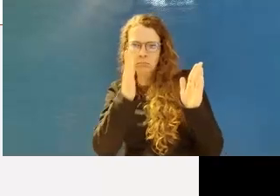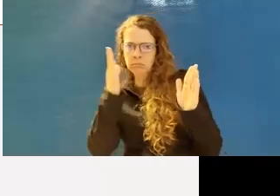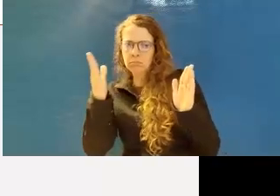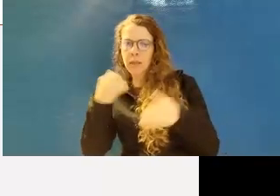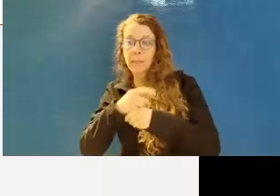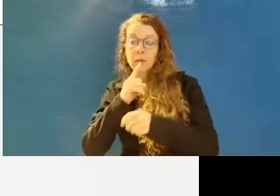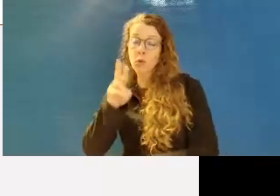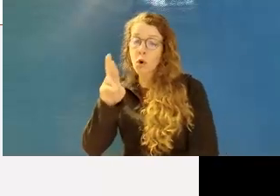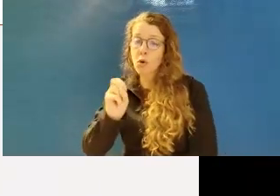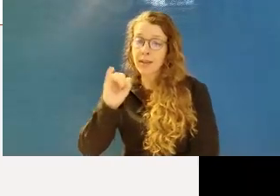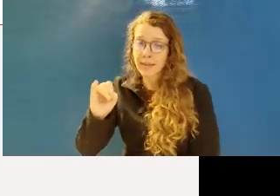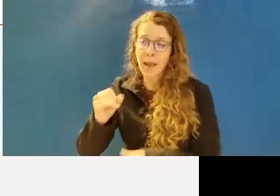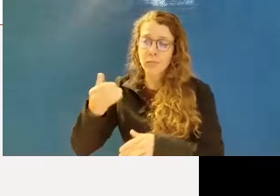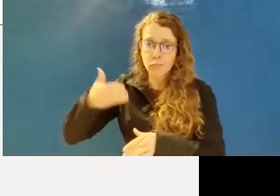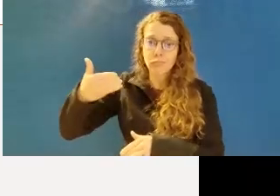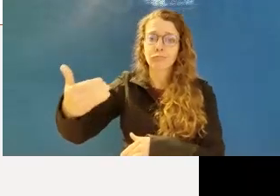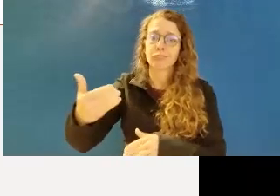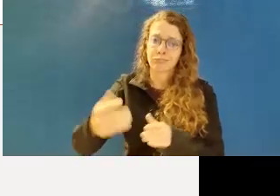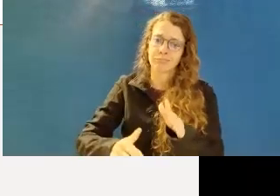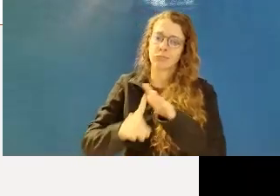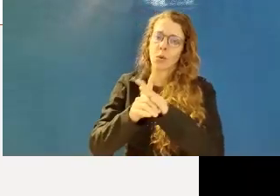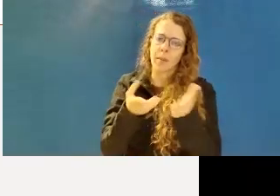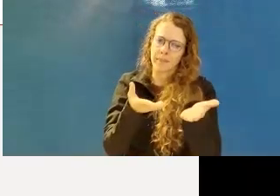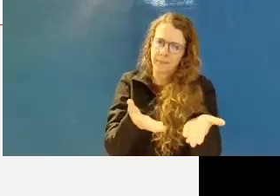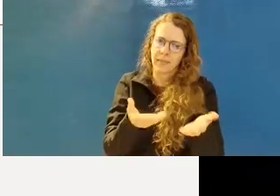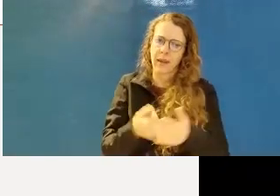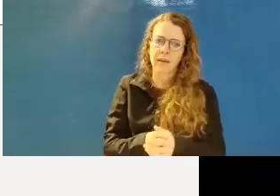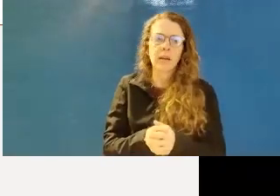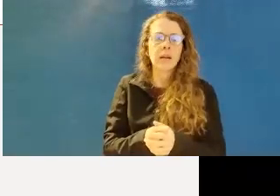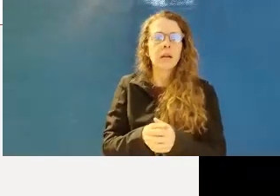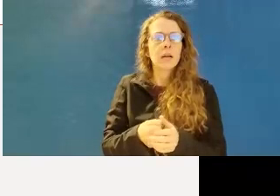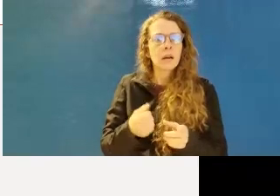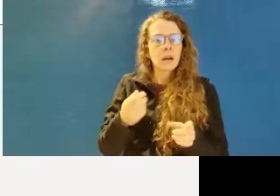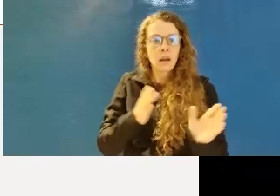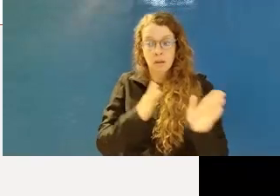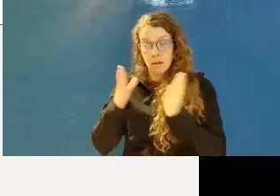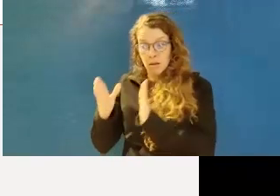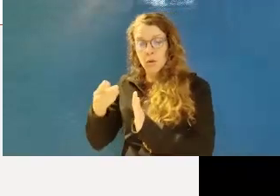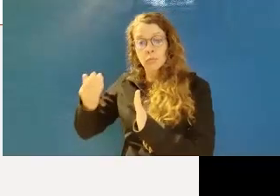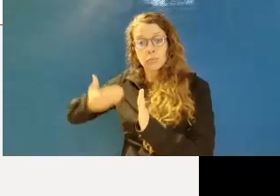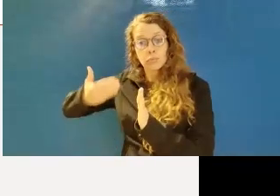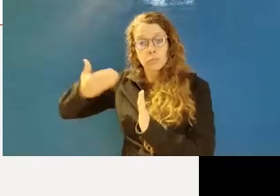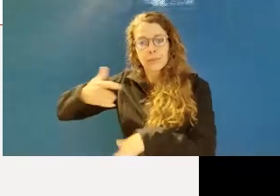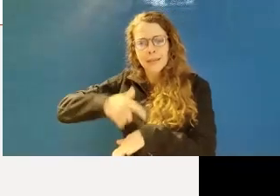And as mentioned again, here's the regular interaction. And so again, just reading through that and looking at our courses,